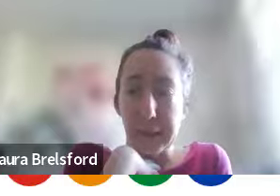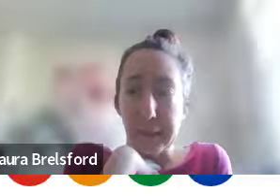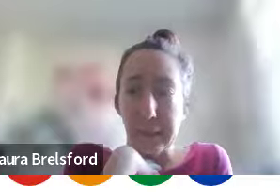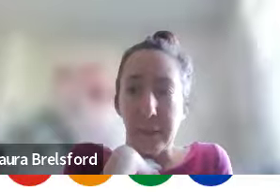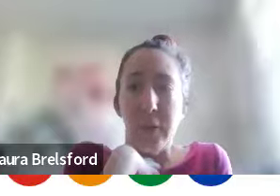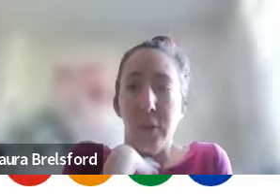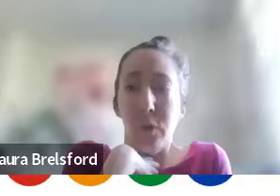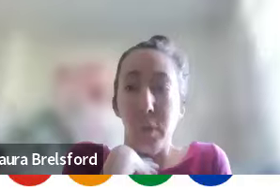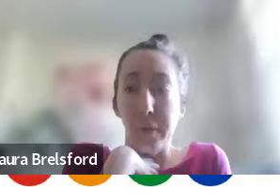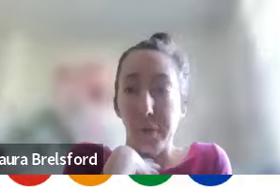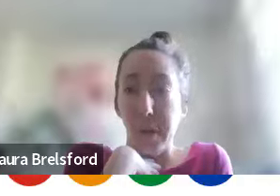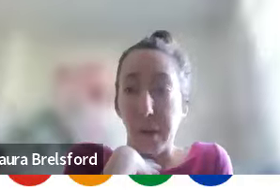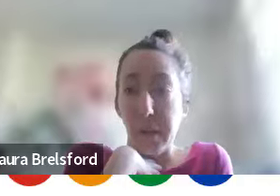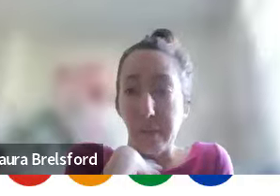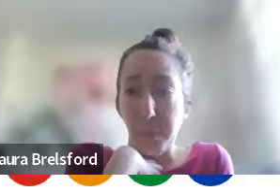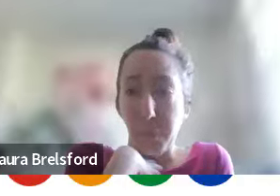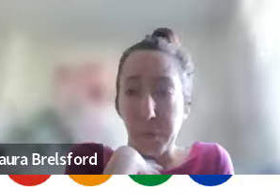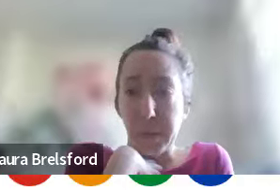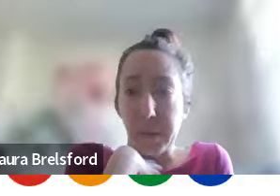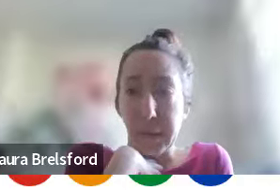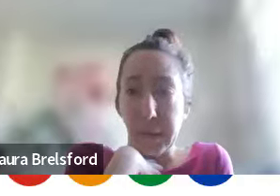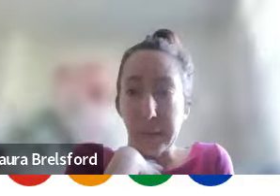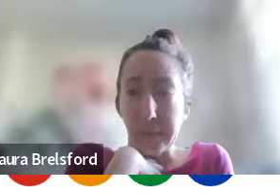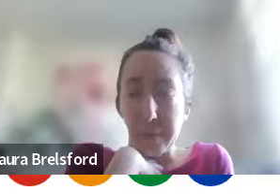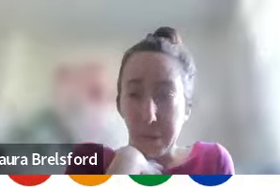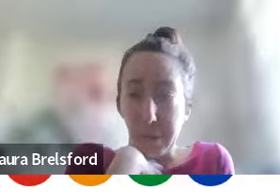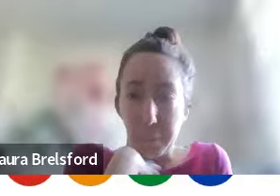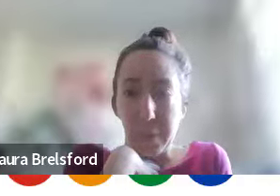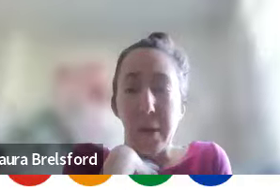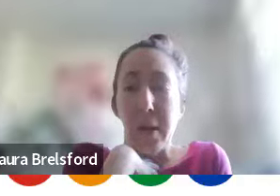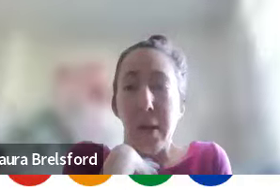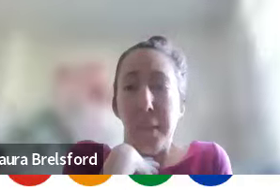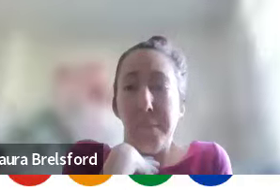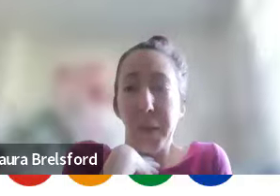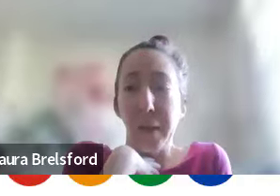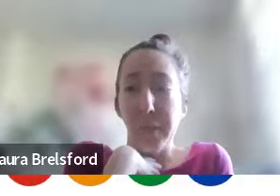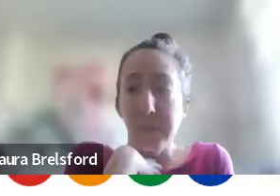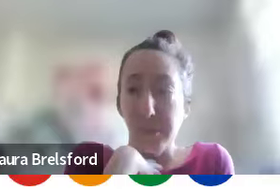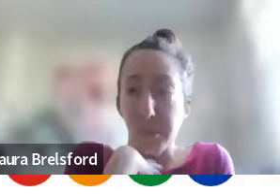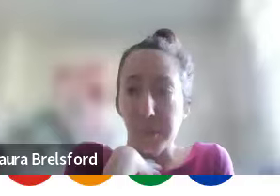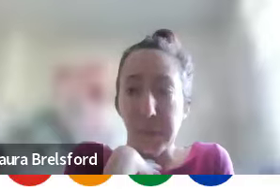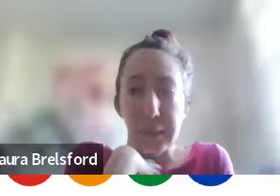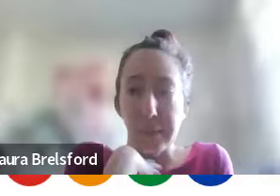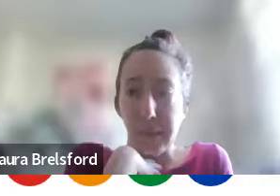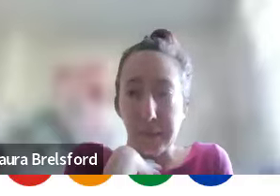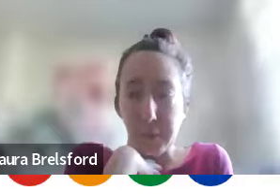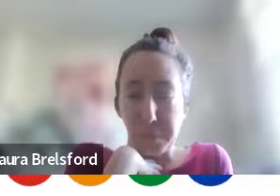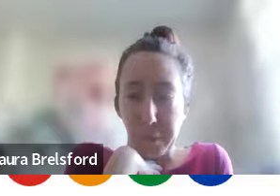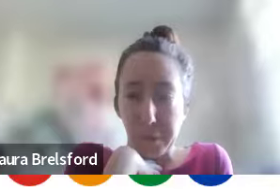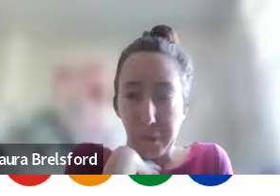OPTIONS. FIRST AND FOREMOST, WHAT WE LOOK